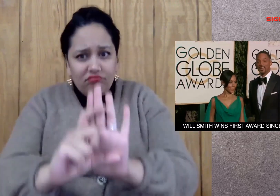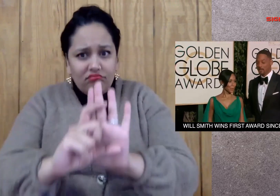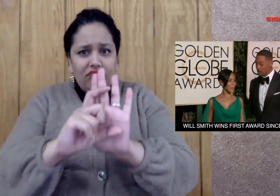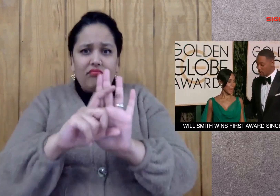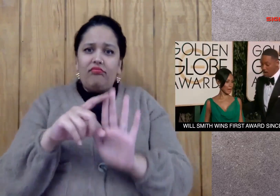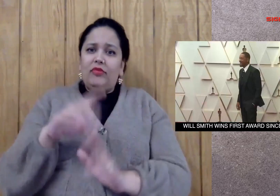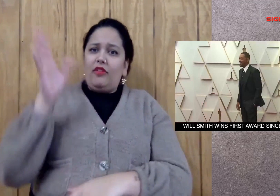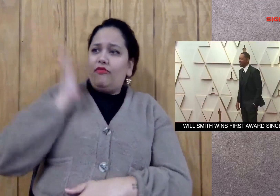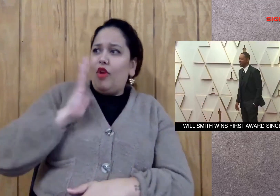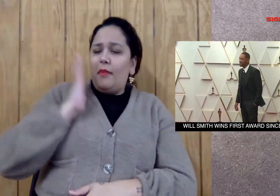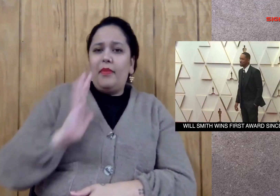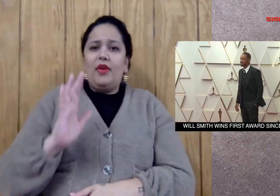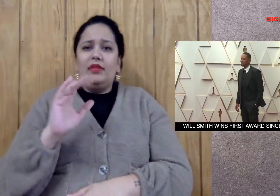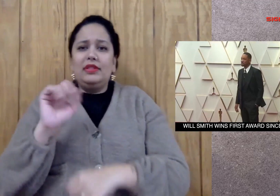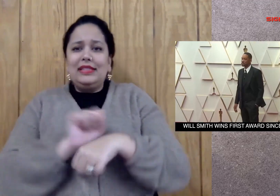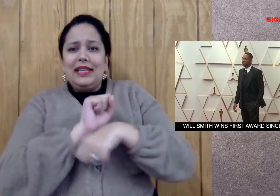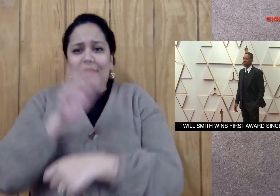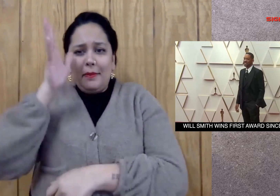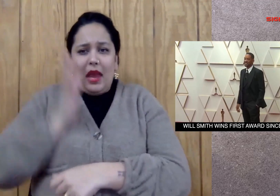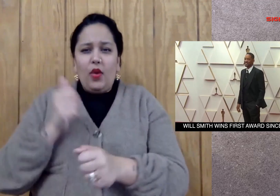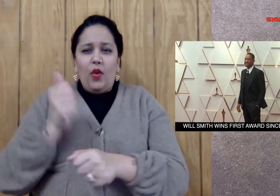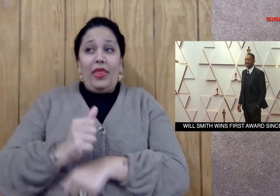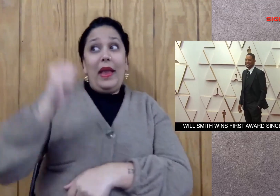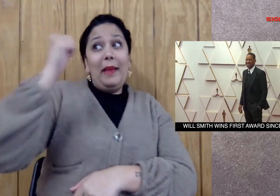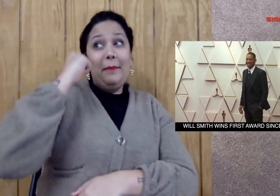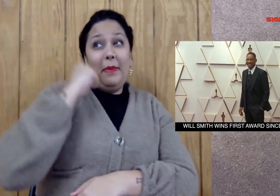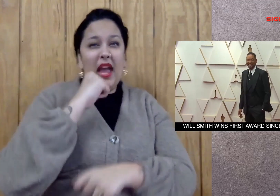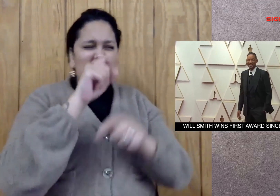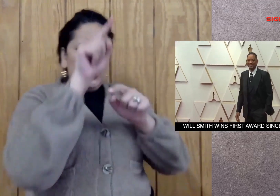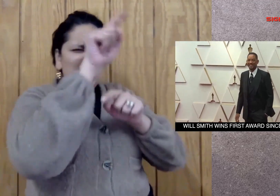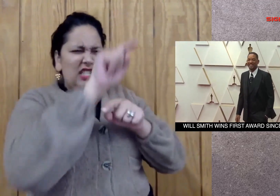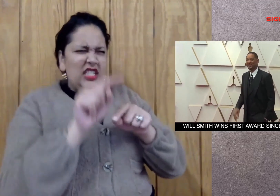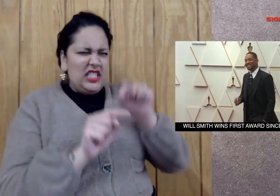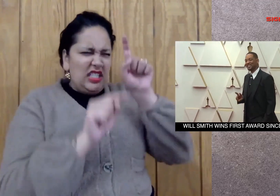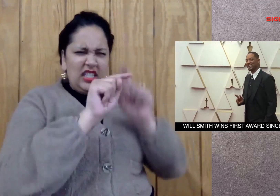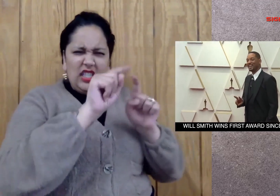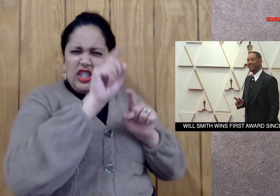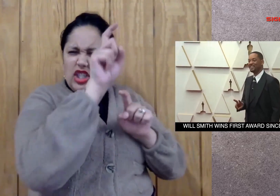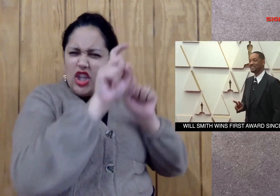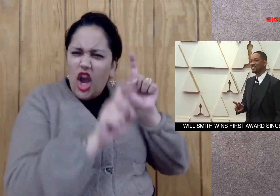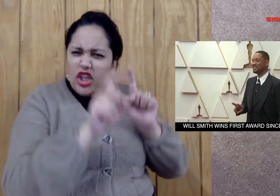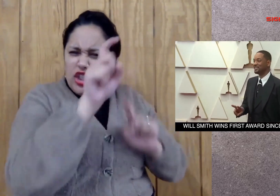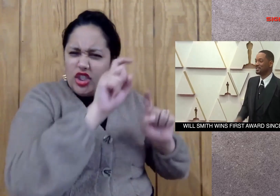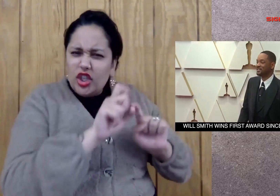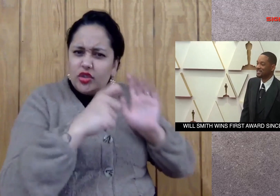It is a historic drama, which was inspired by a 1863 photograph of